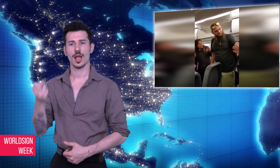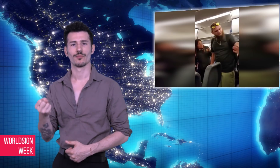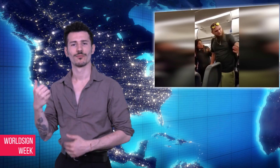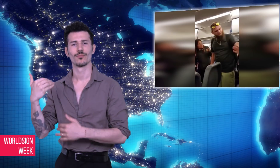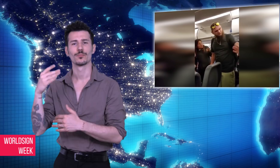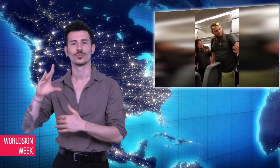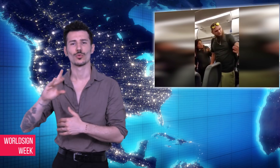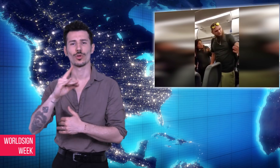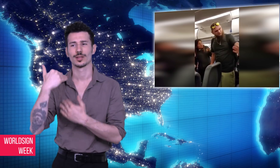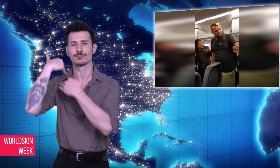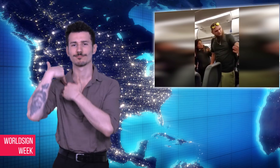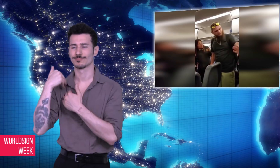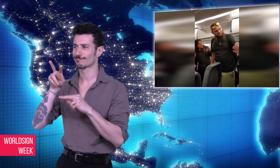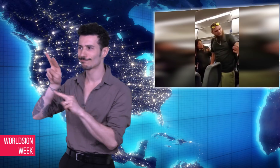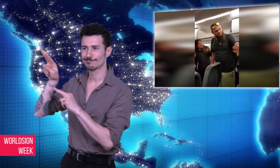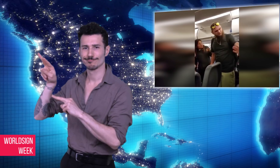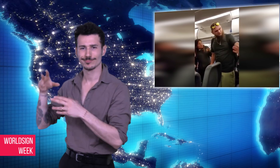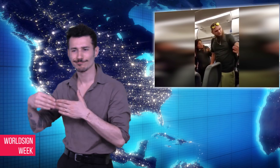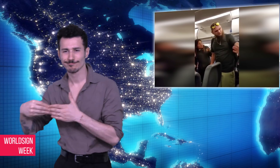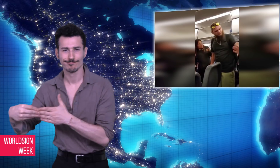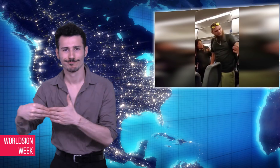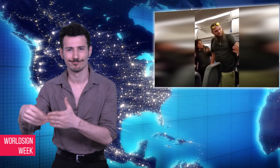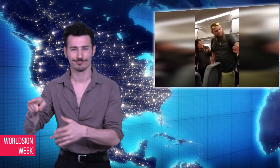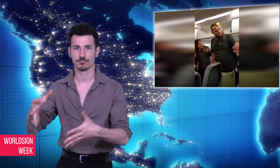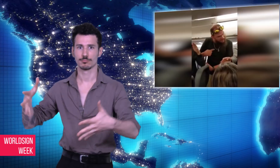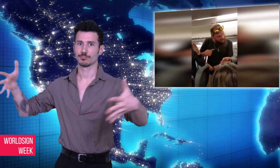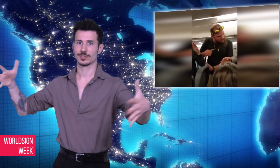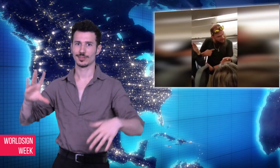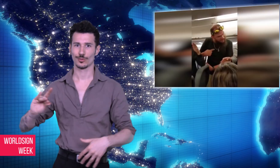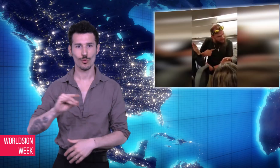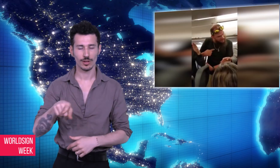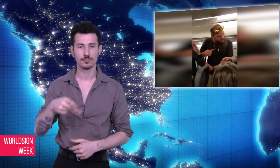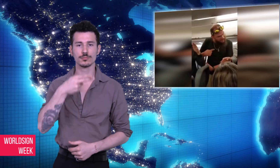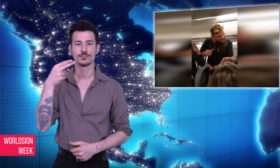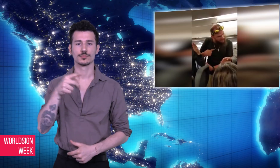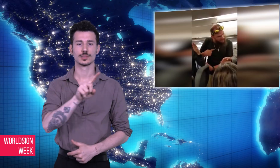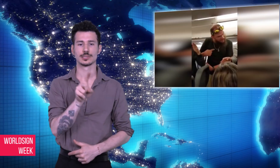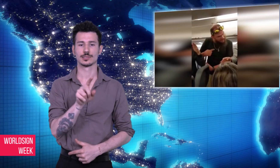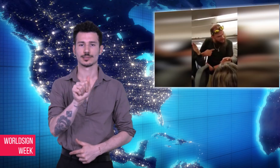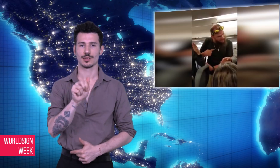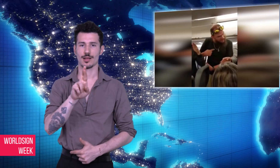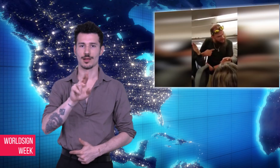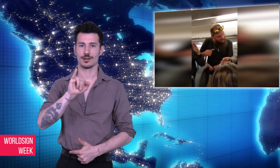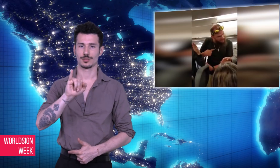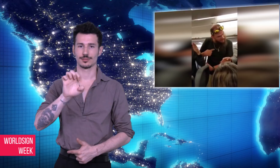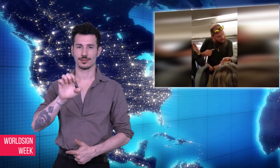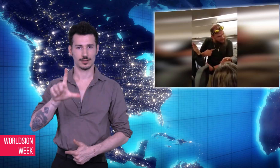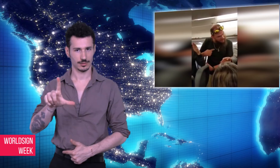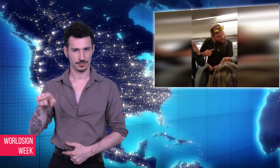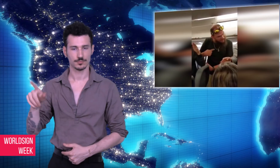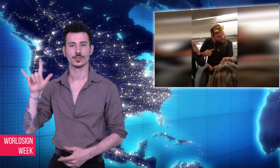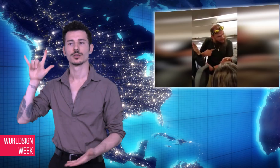a flight to the American city of Orlando. And so was her service dog,